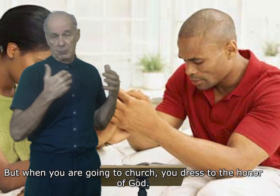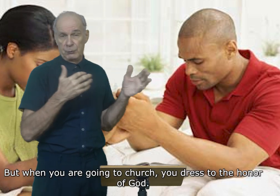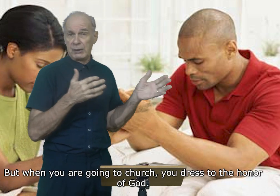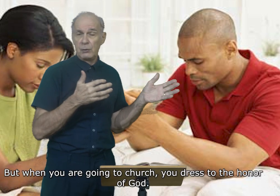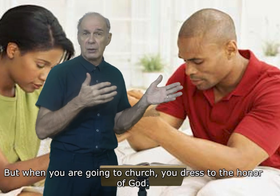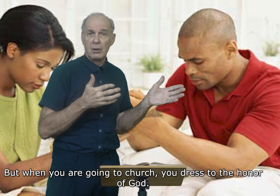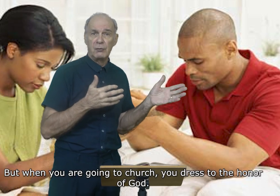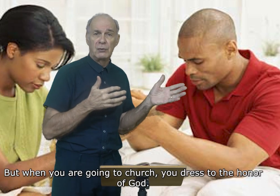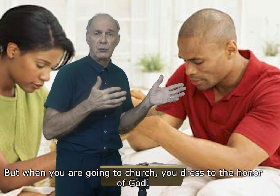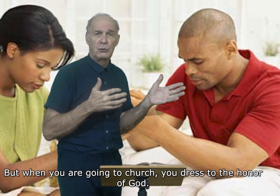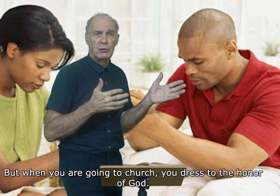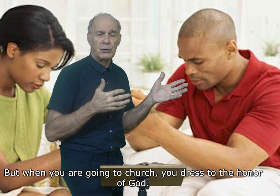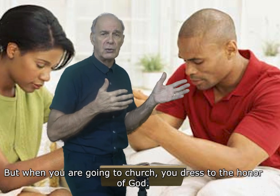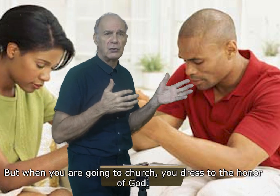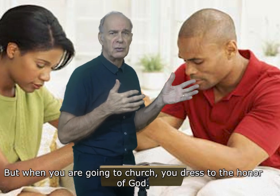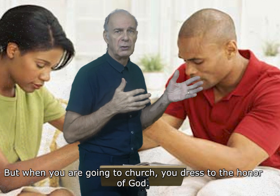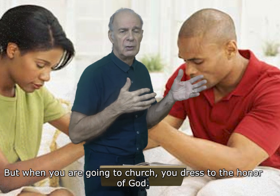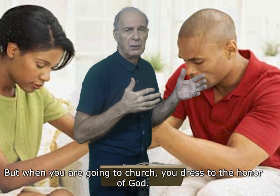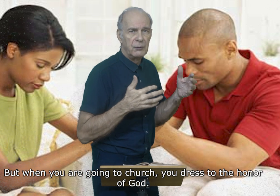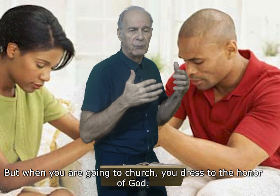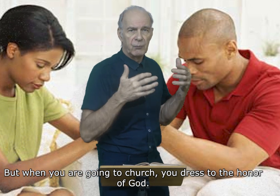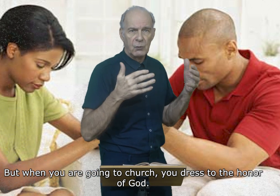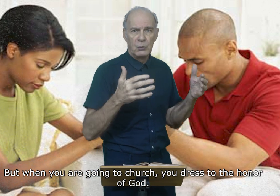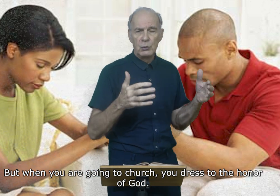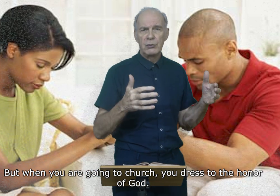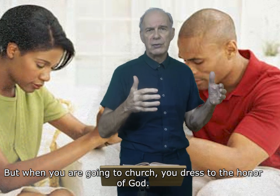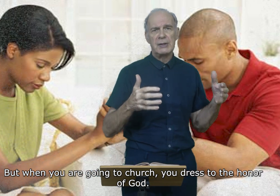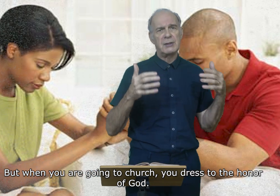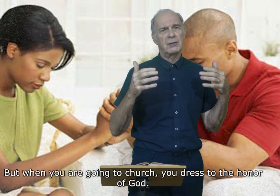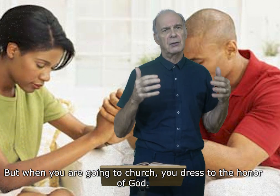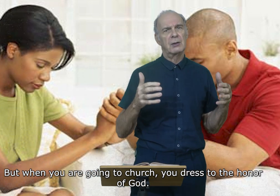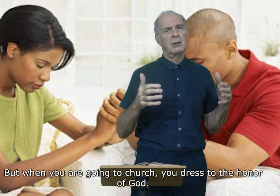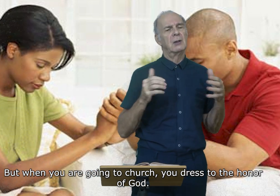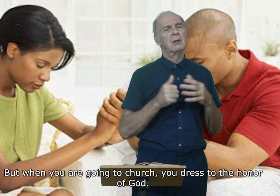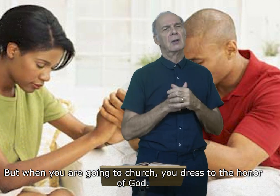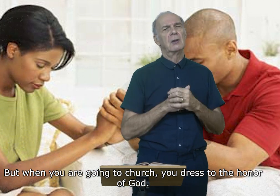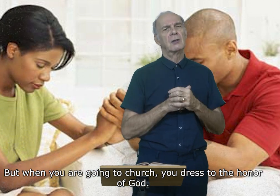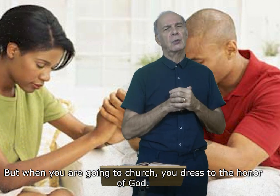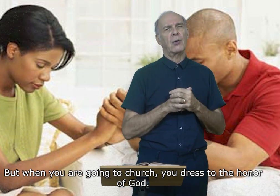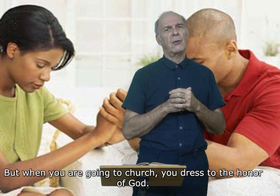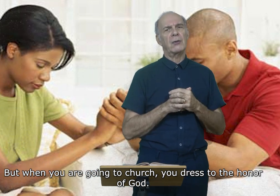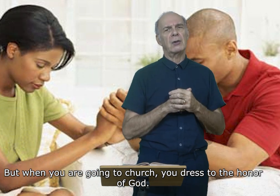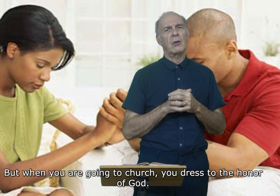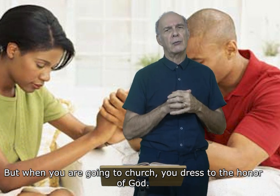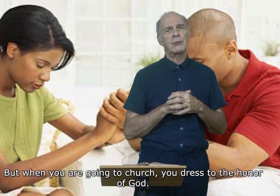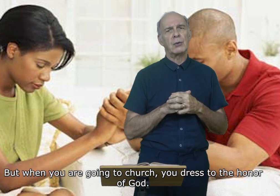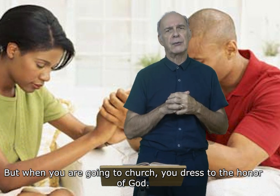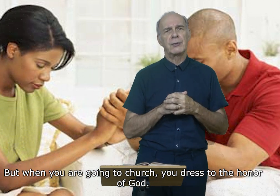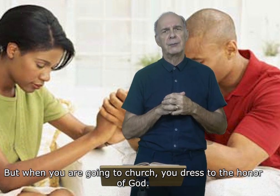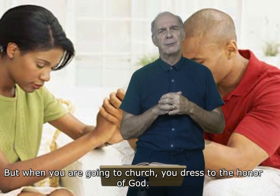But when you are going to church, you dress to the honor of God.